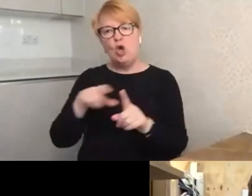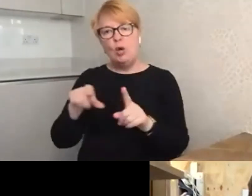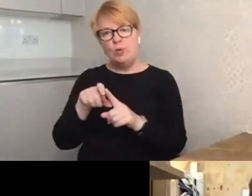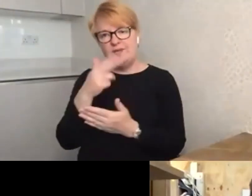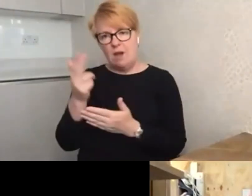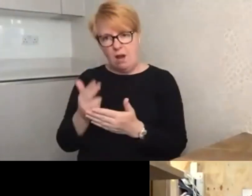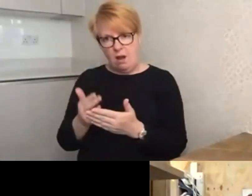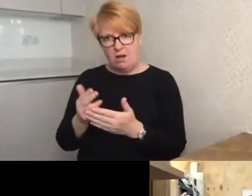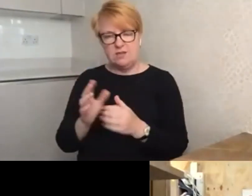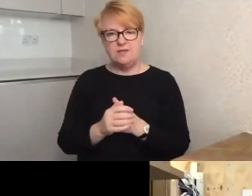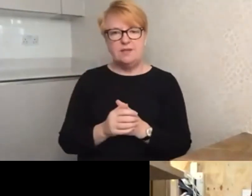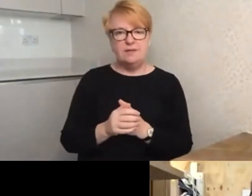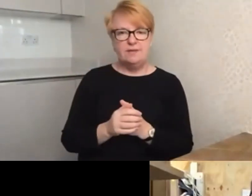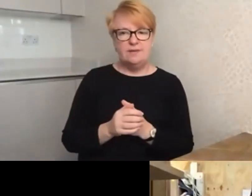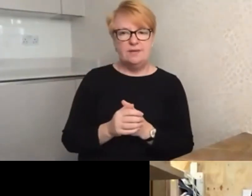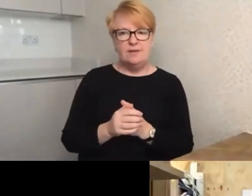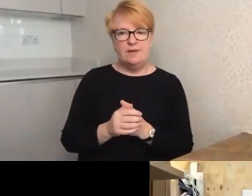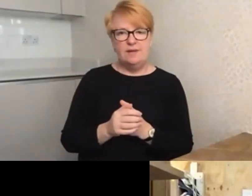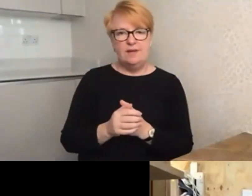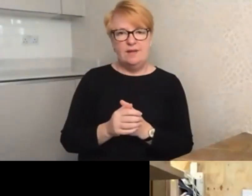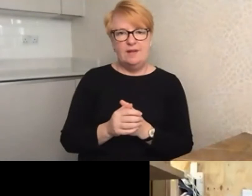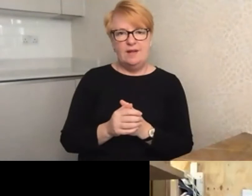And now, you know, my, my, you could argue that, you know,